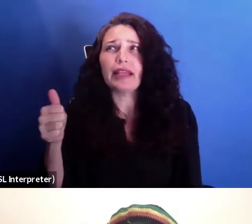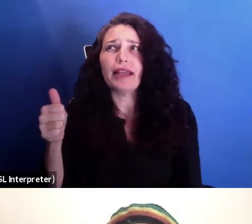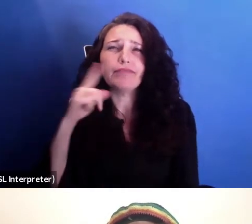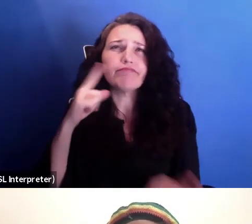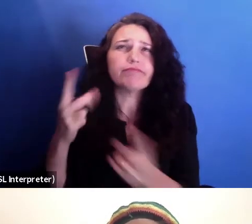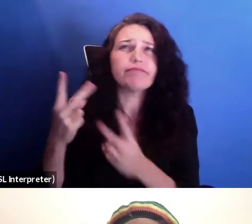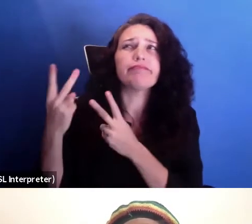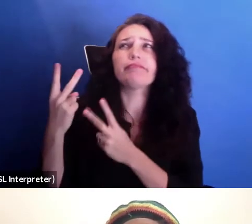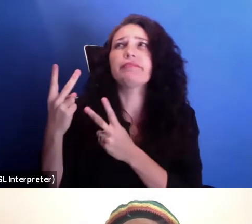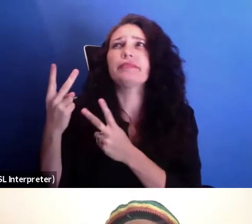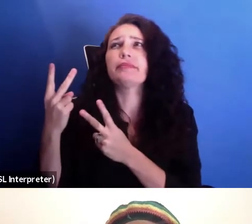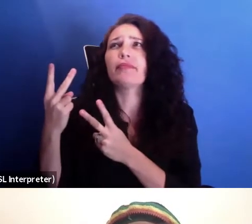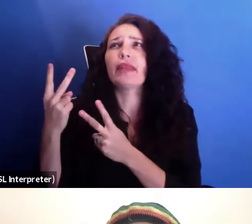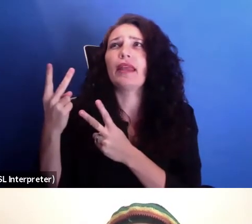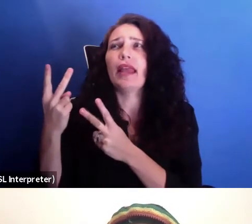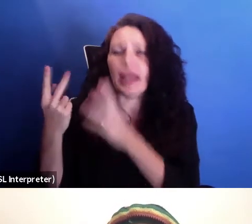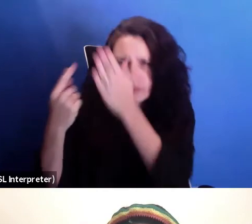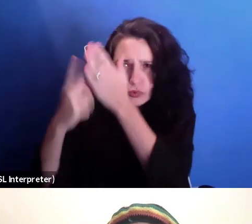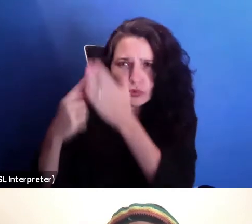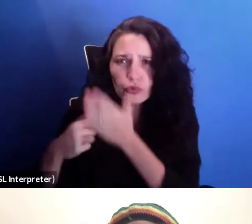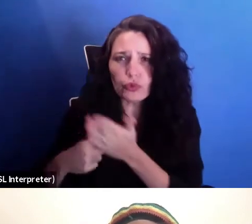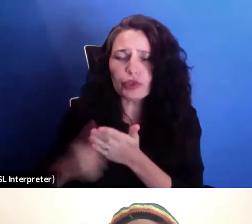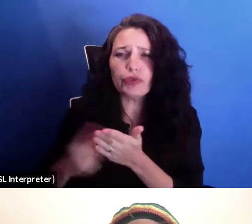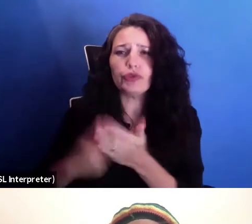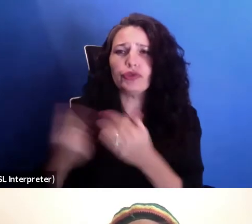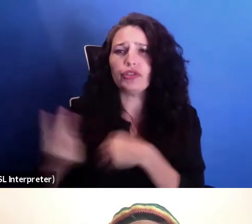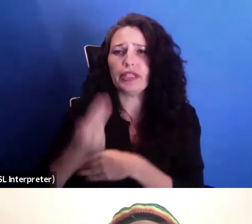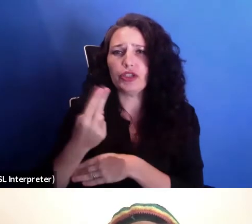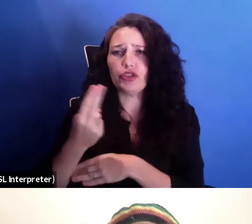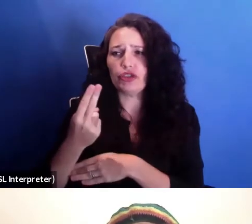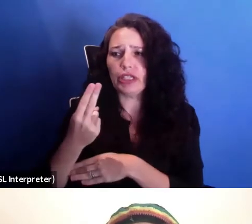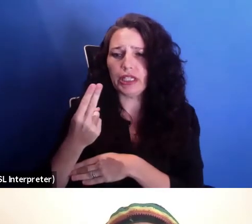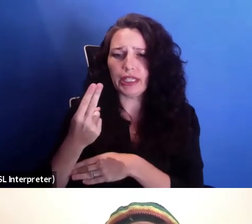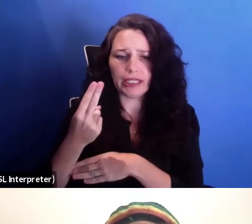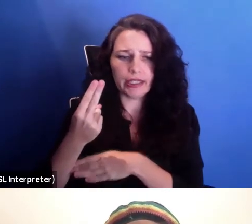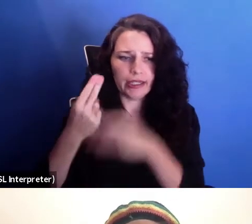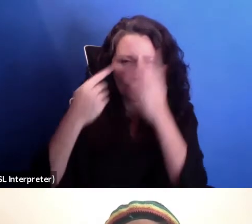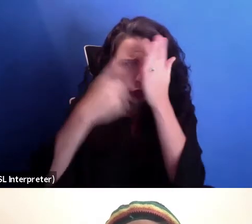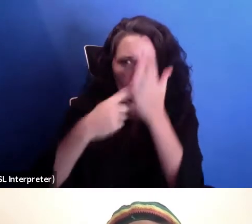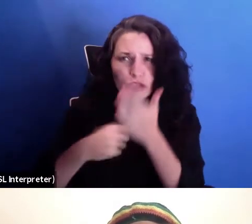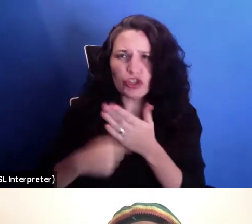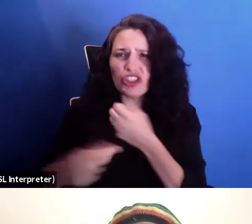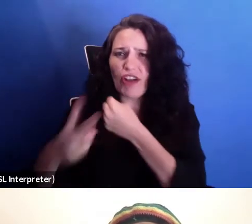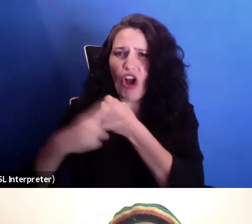and in the course of finding the archives, how much did you know existed